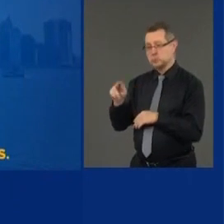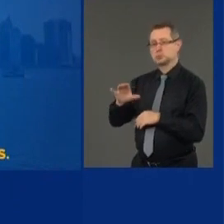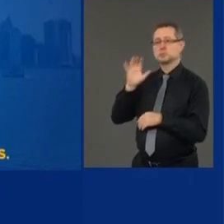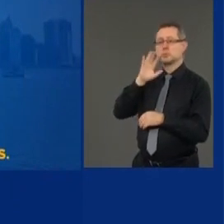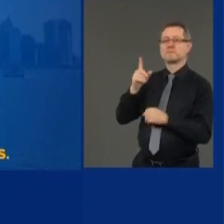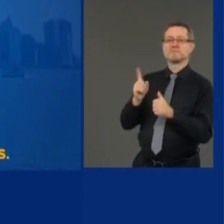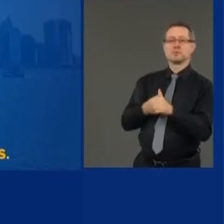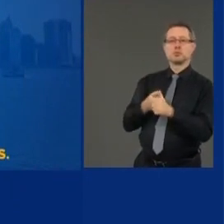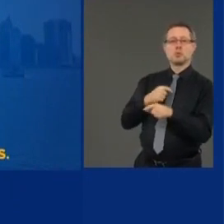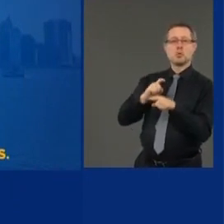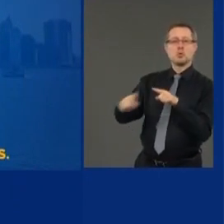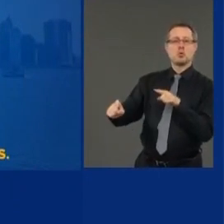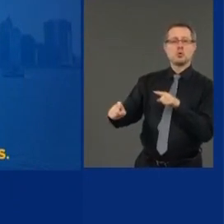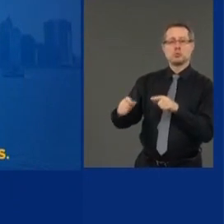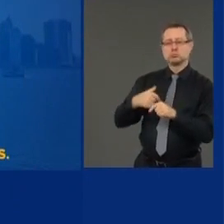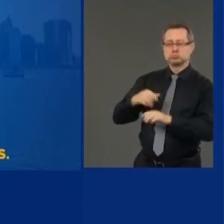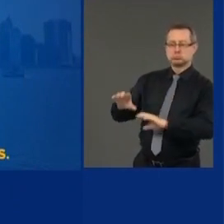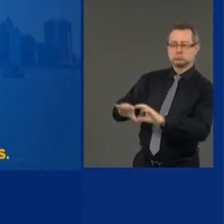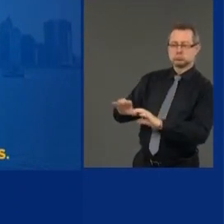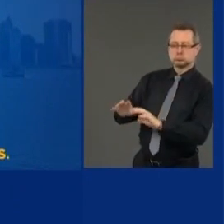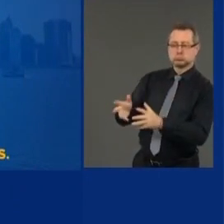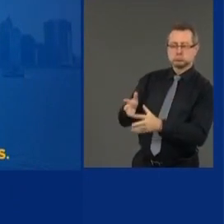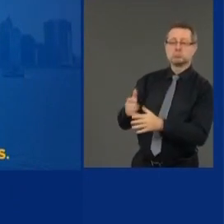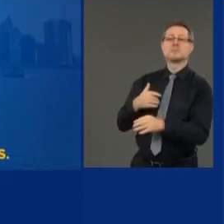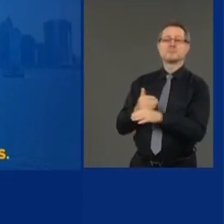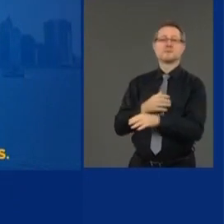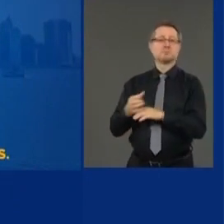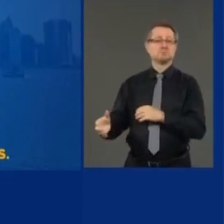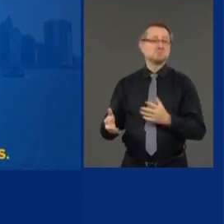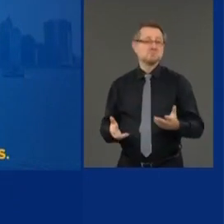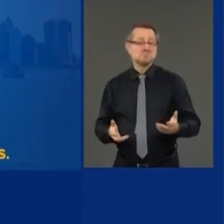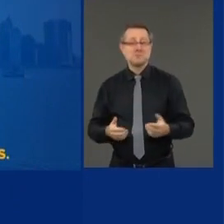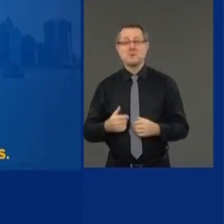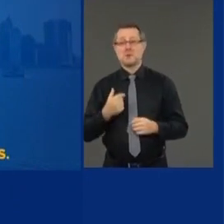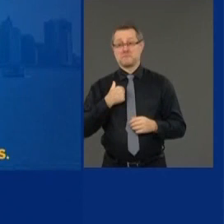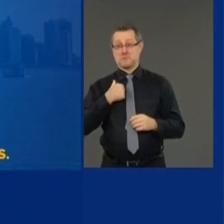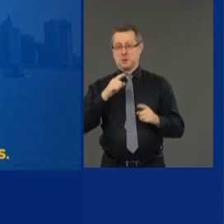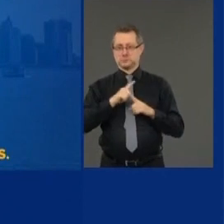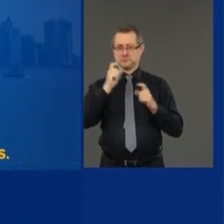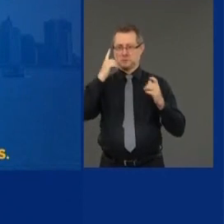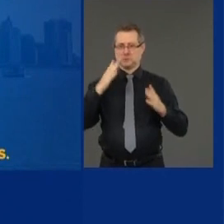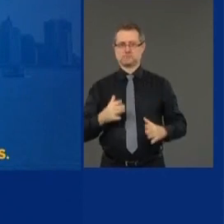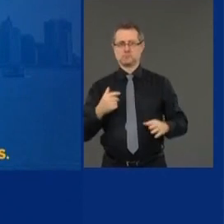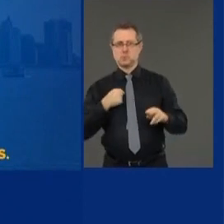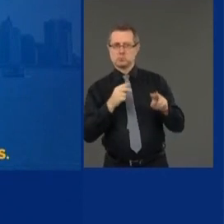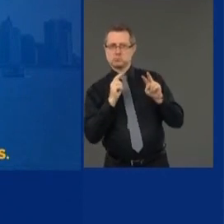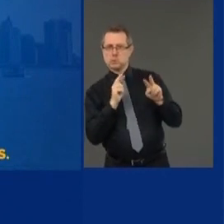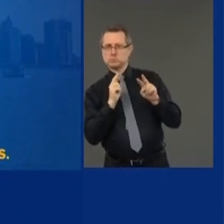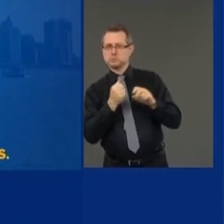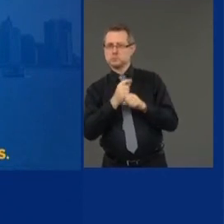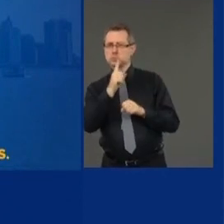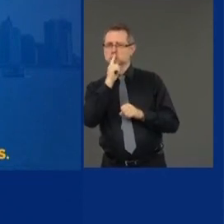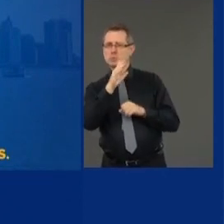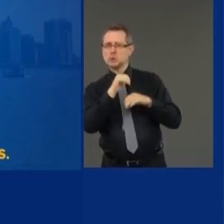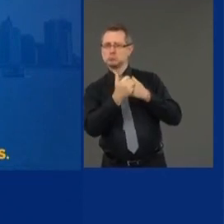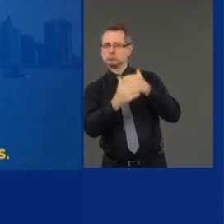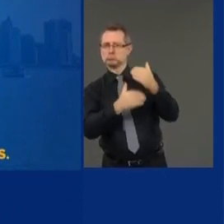WAS A CHANGE, WE WOULD HAVE A CONVERSATION FIRST.